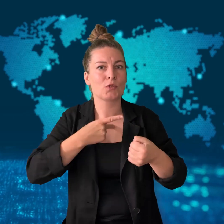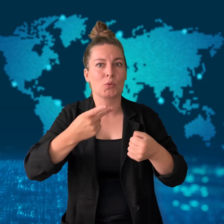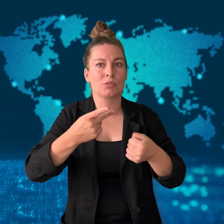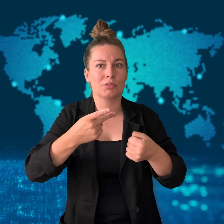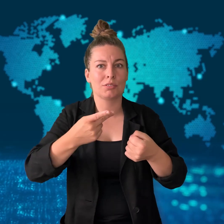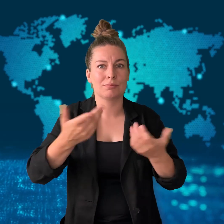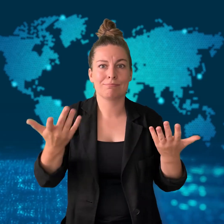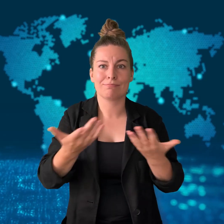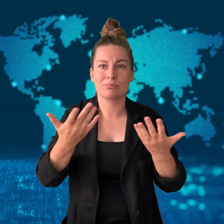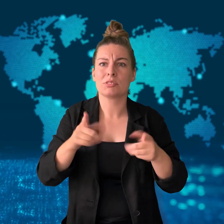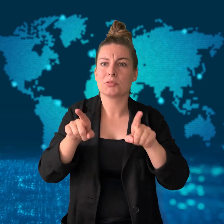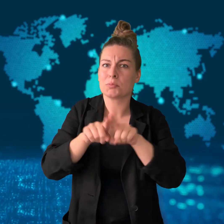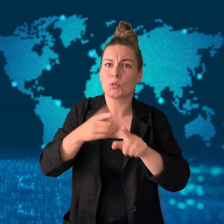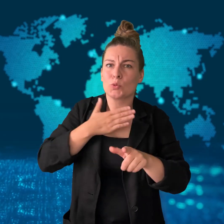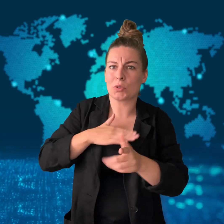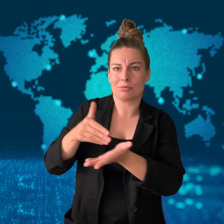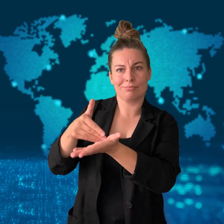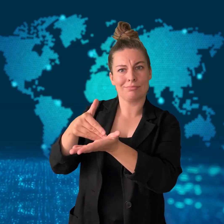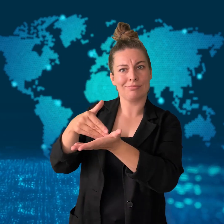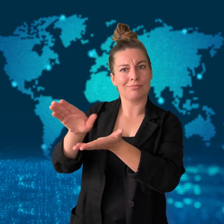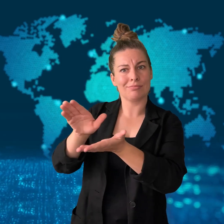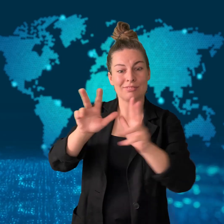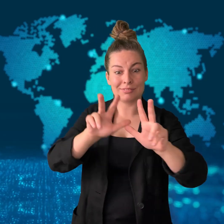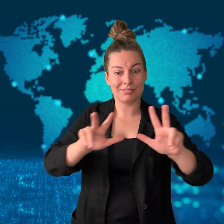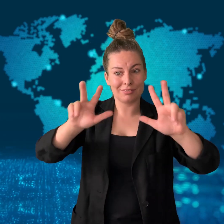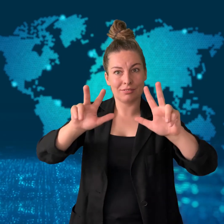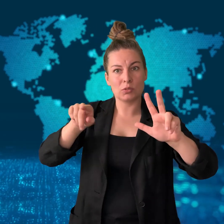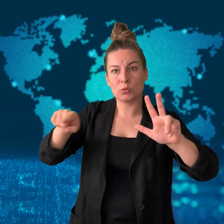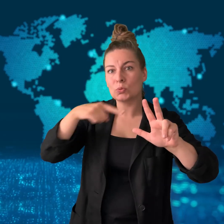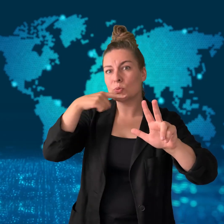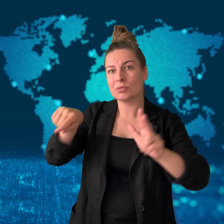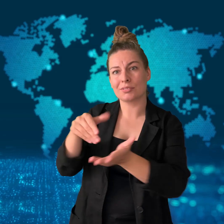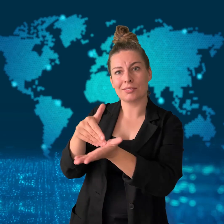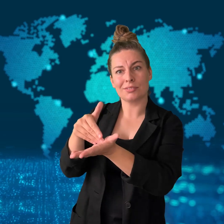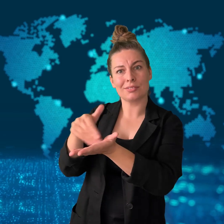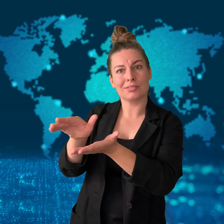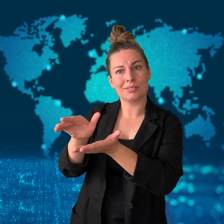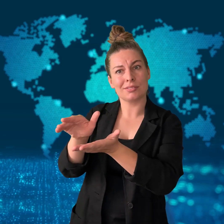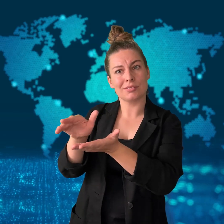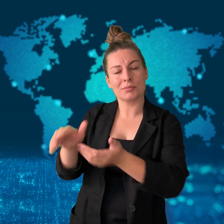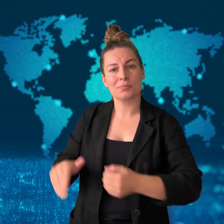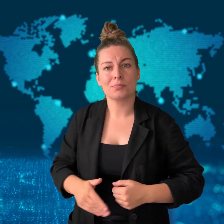Zelensky asked that Russia be expelled from the group -